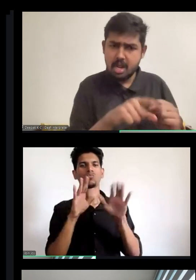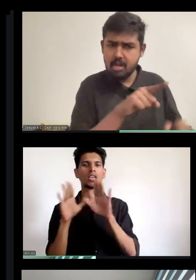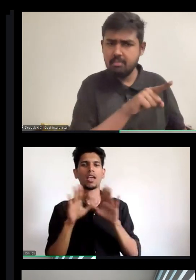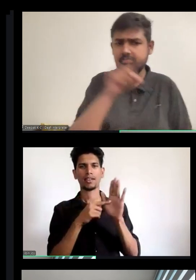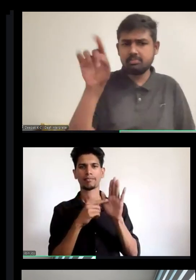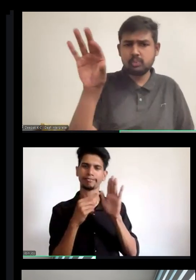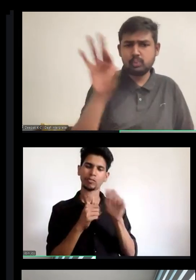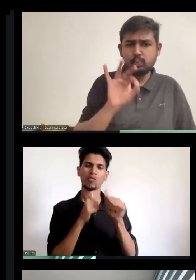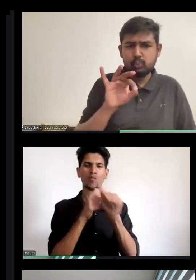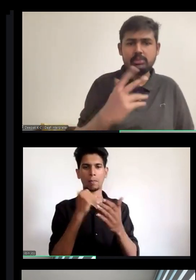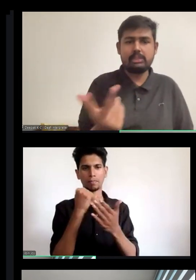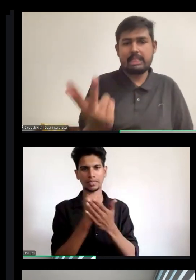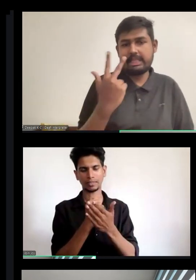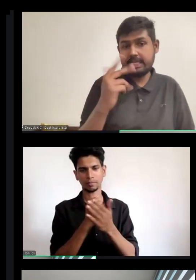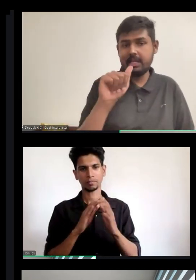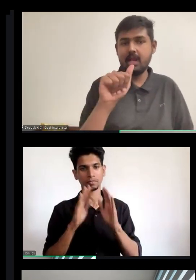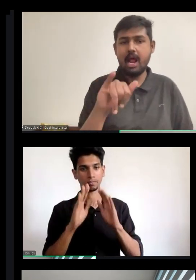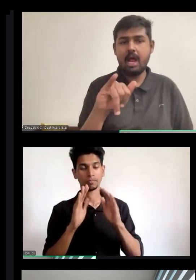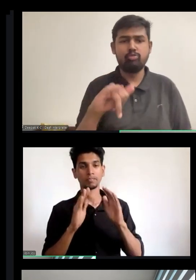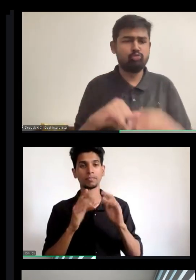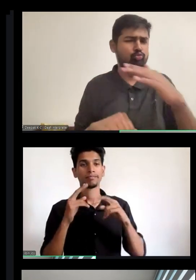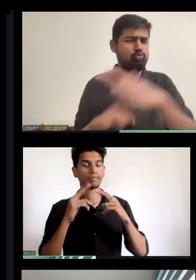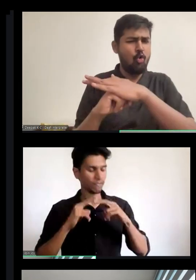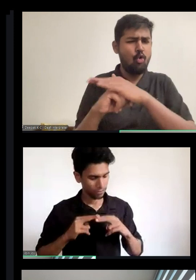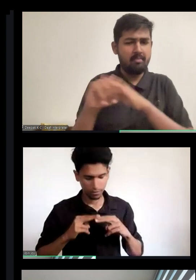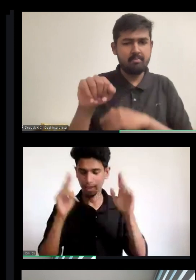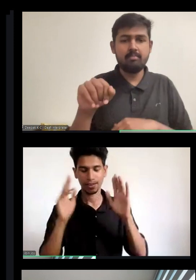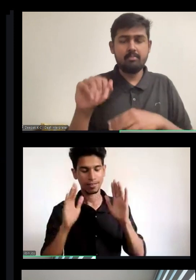Finally, I'm at the last slide. Thank you.